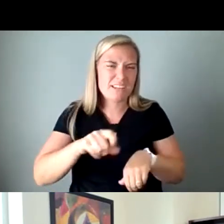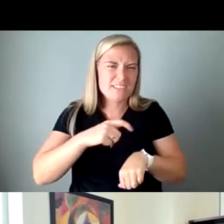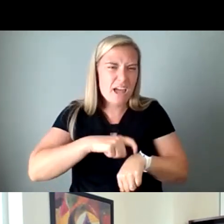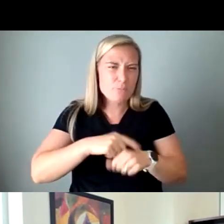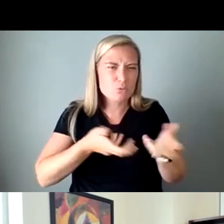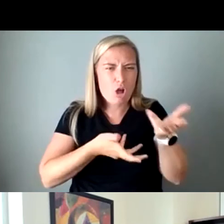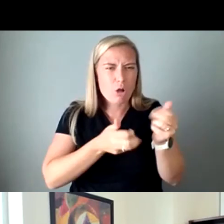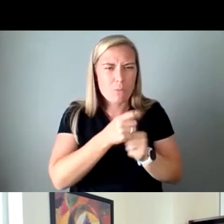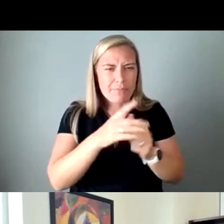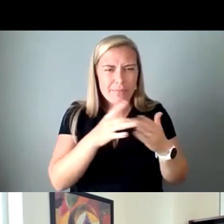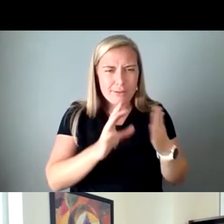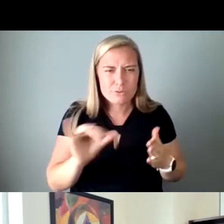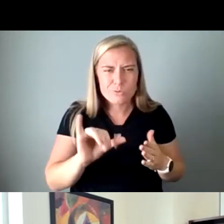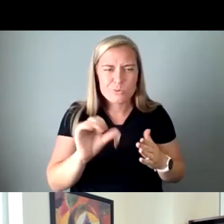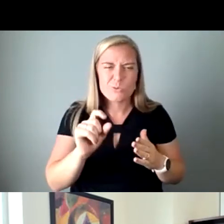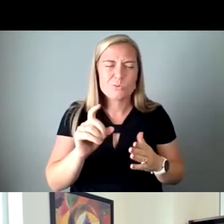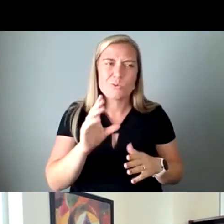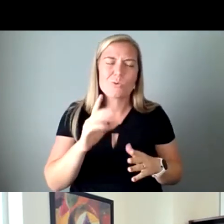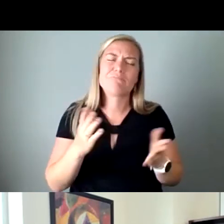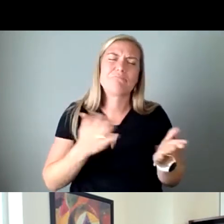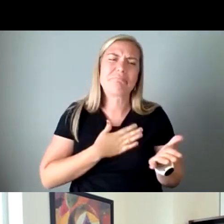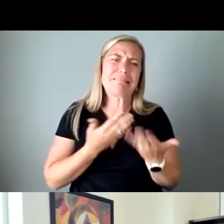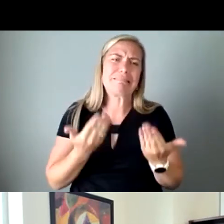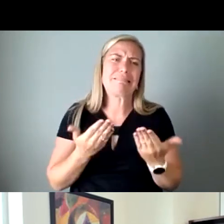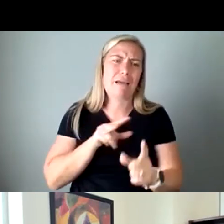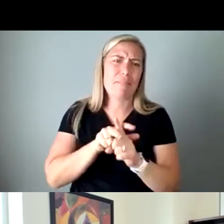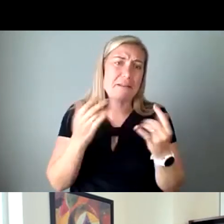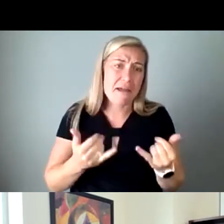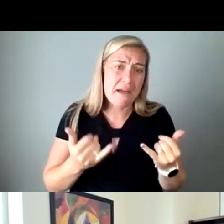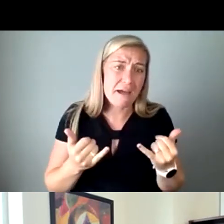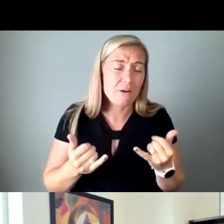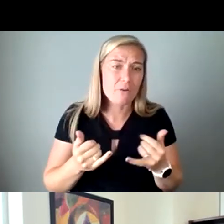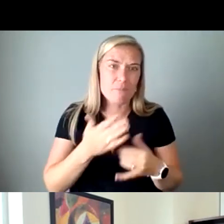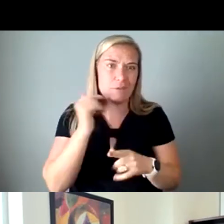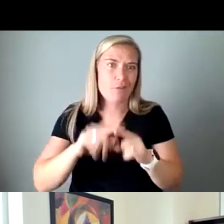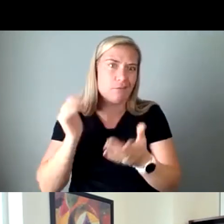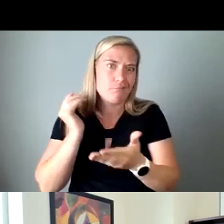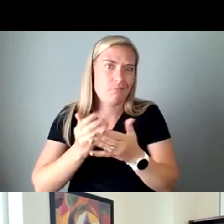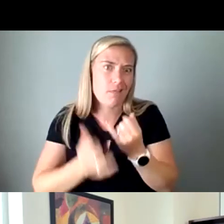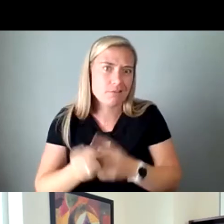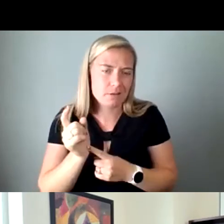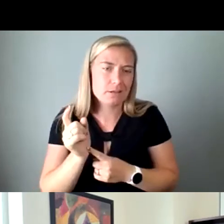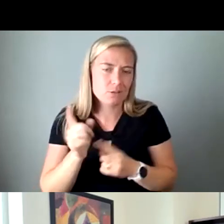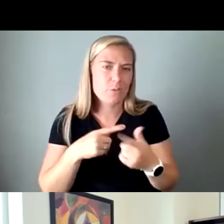So I just encourage people to to do it early, do it now, as as much in advance of the 27th as they can.